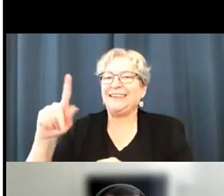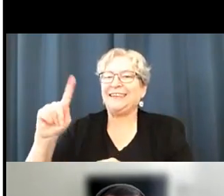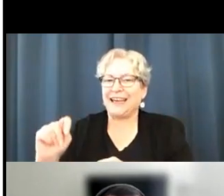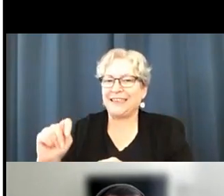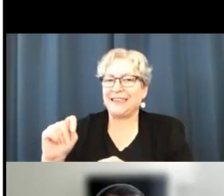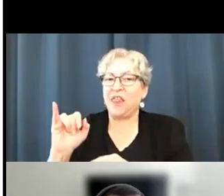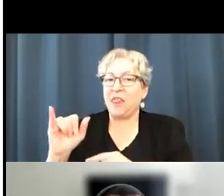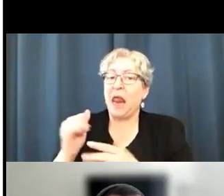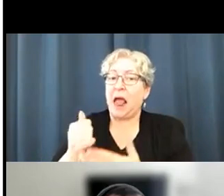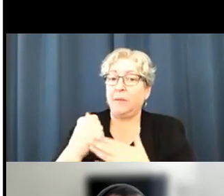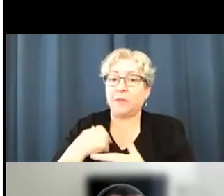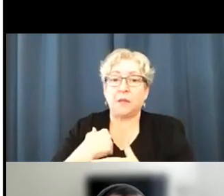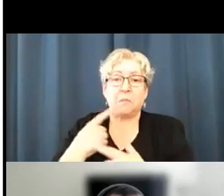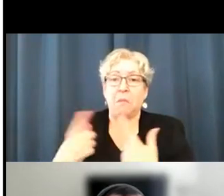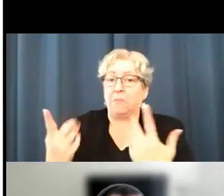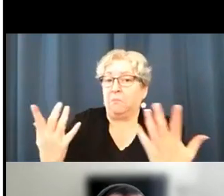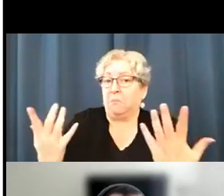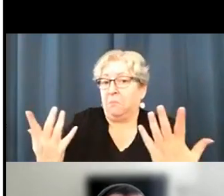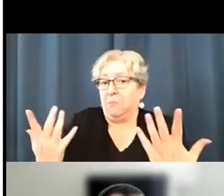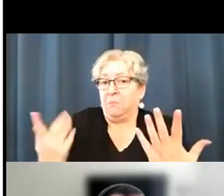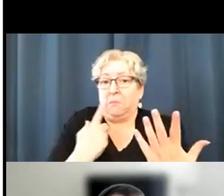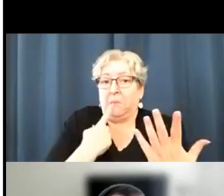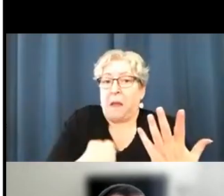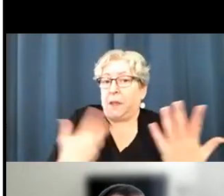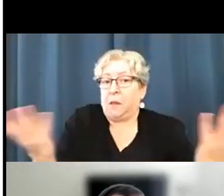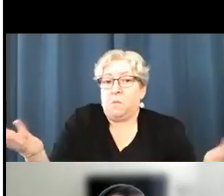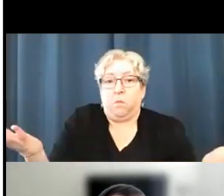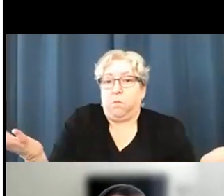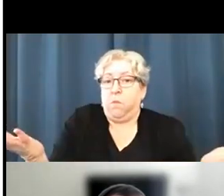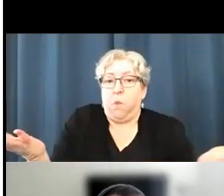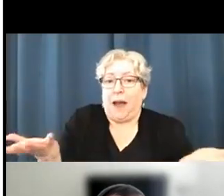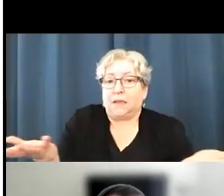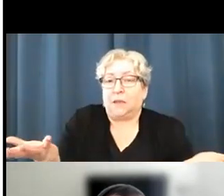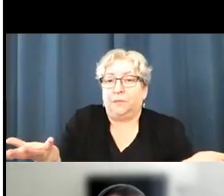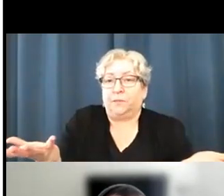but it doesn't tell me like, if it's address field,